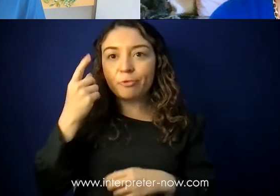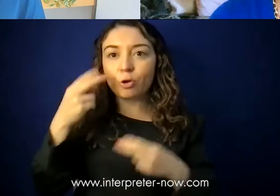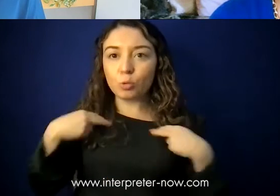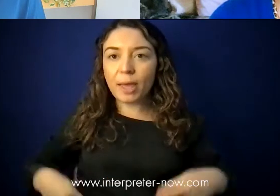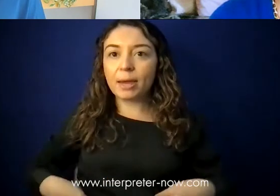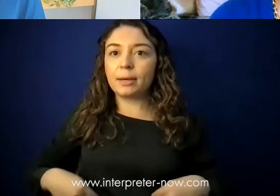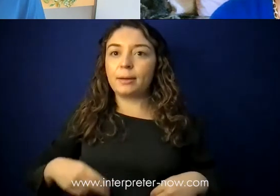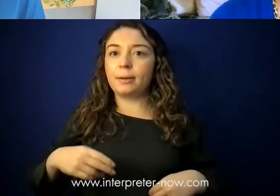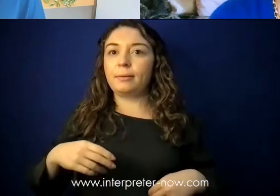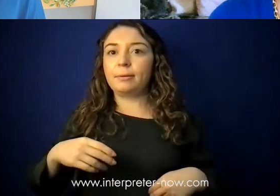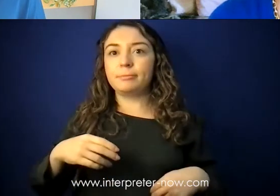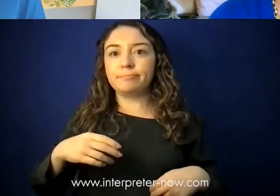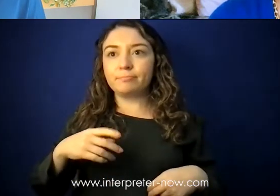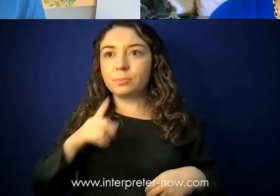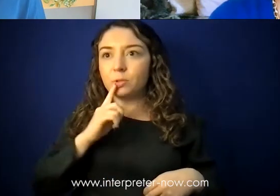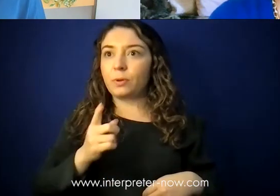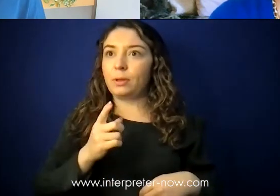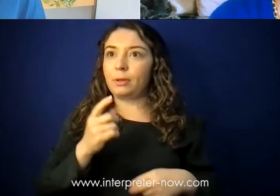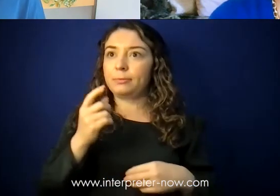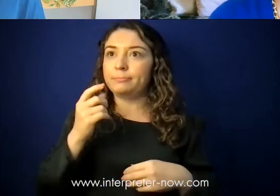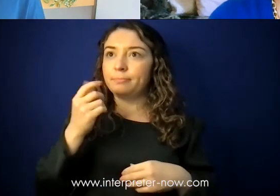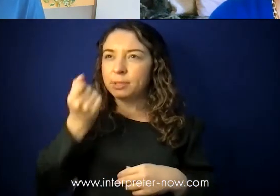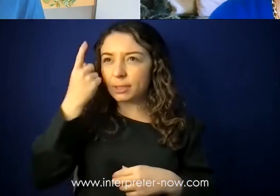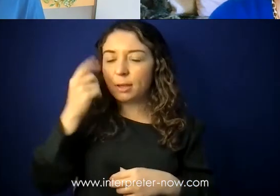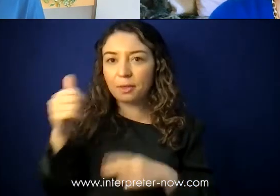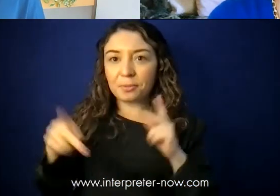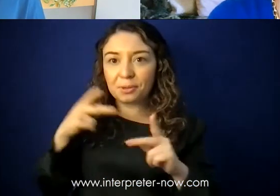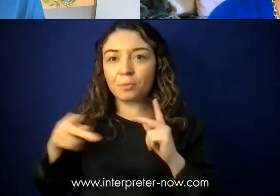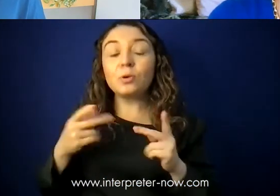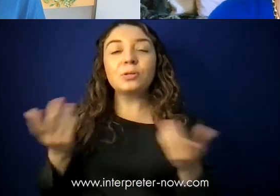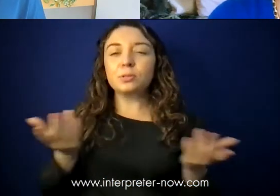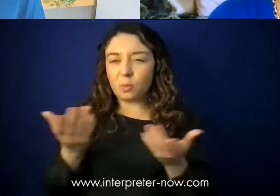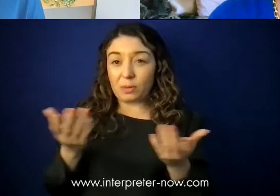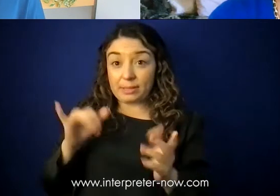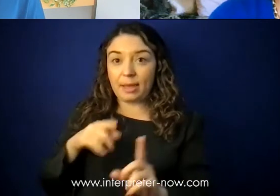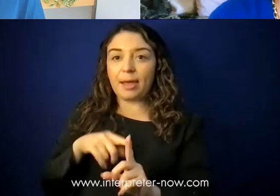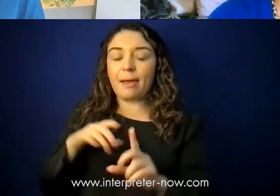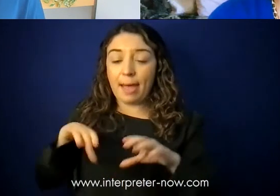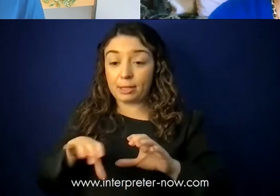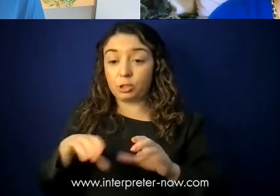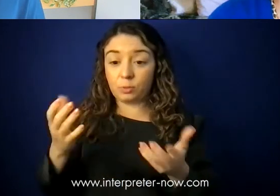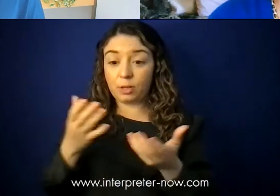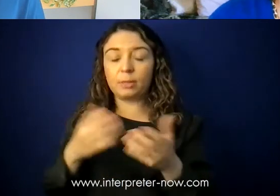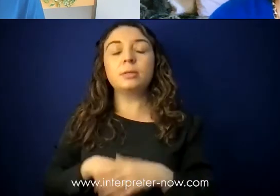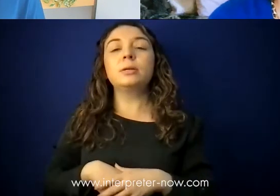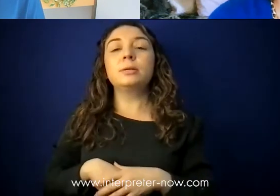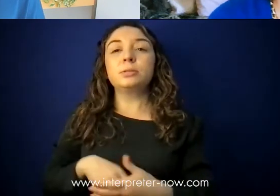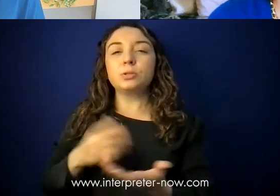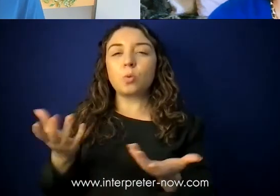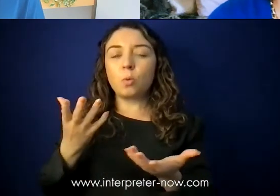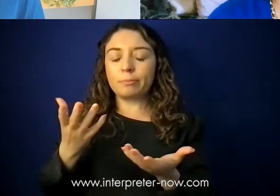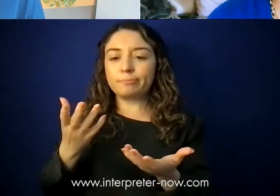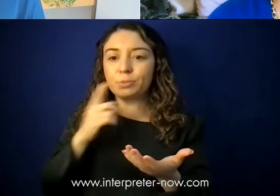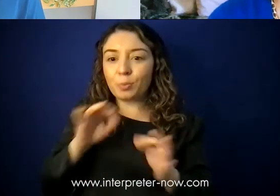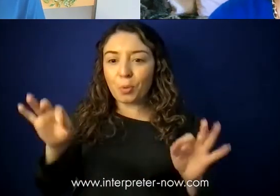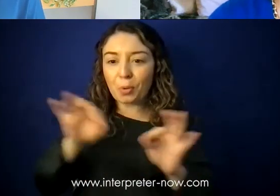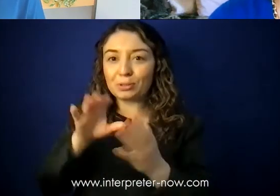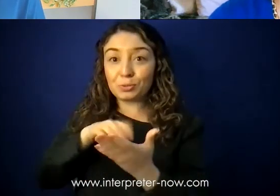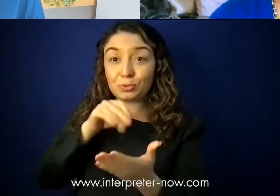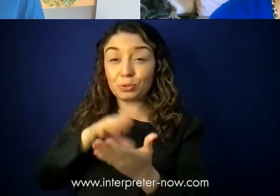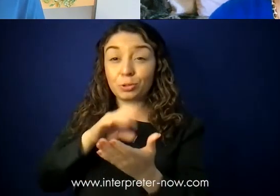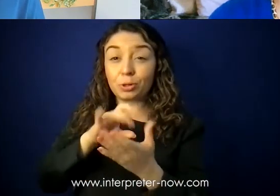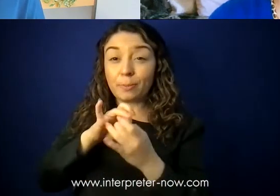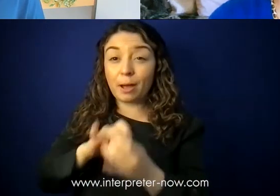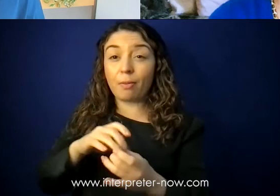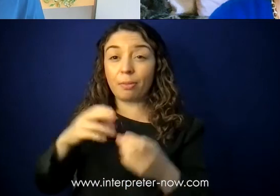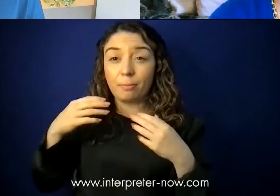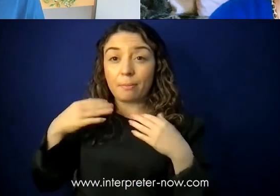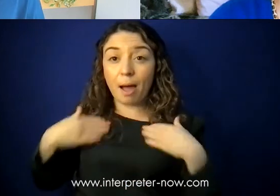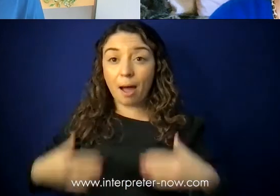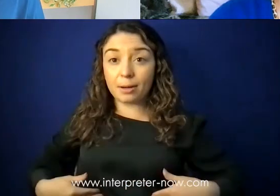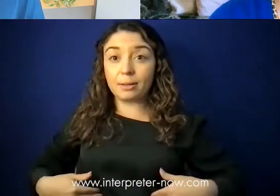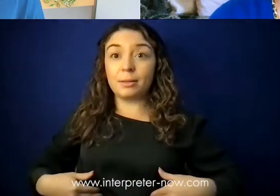That is to become more embodied; learn more about the